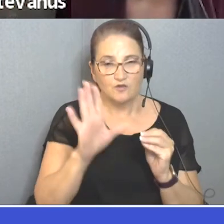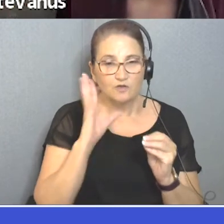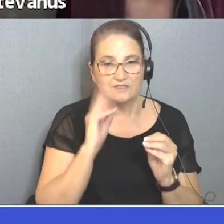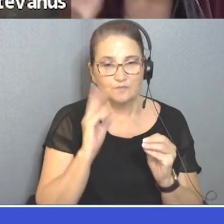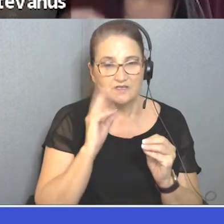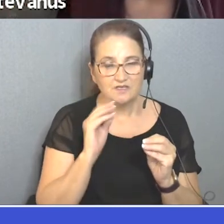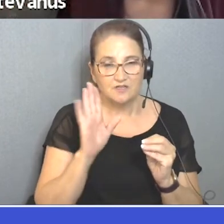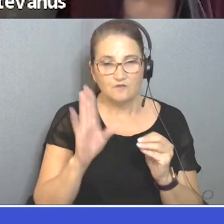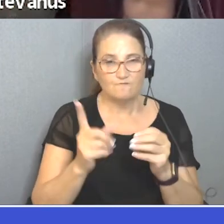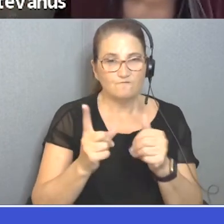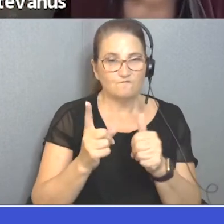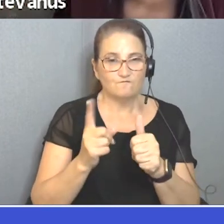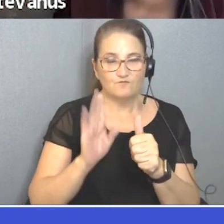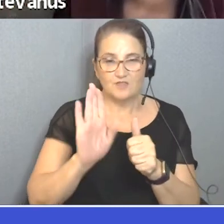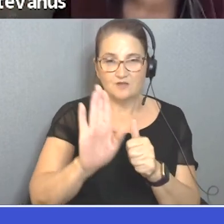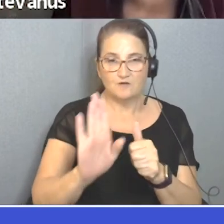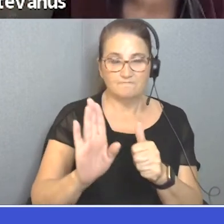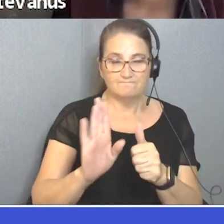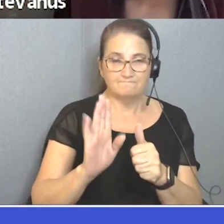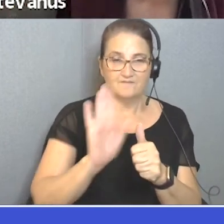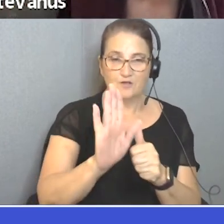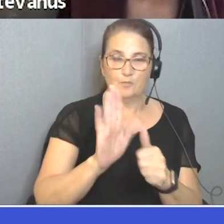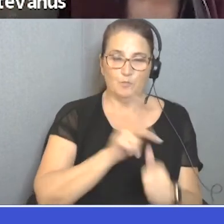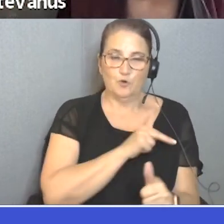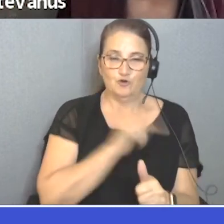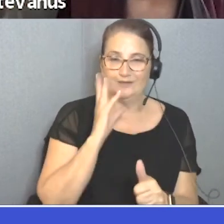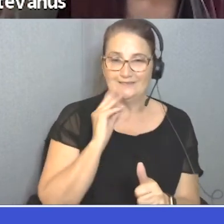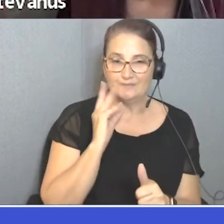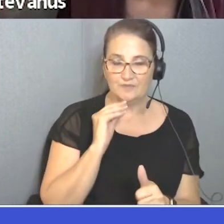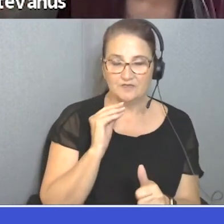or experience. Their firsthand story or experience.